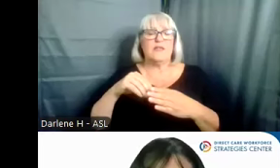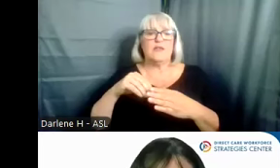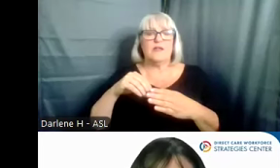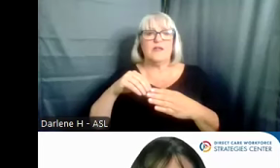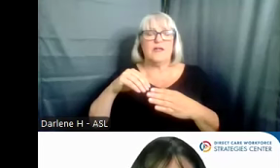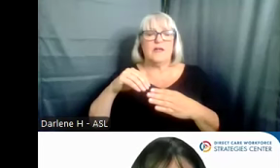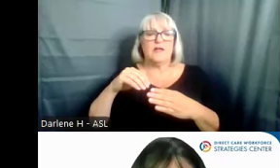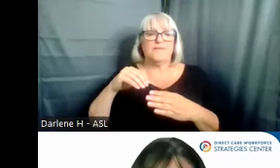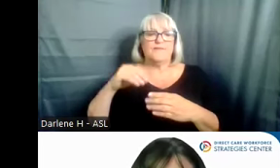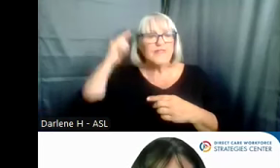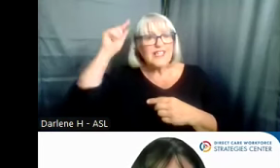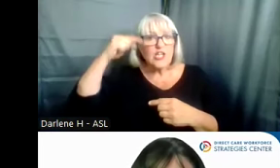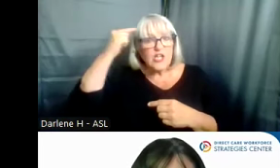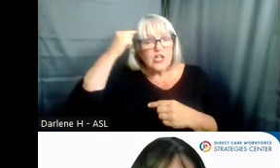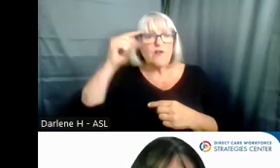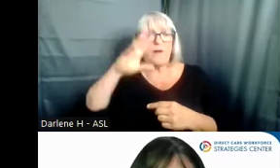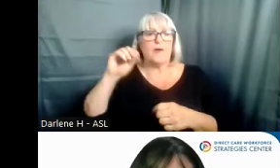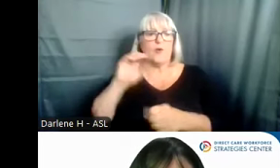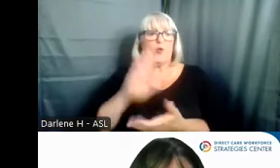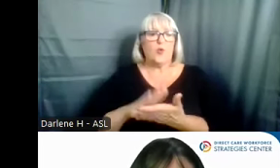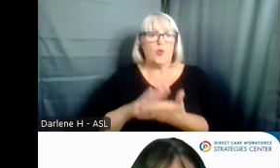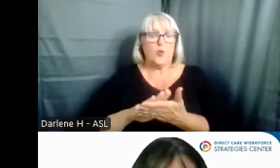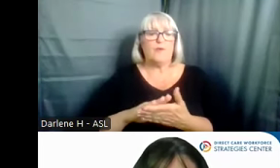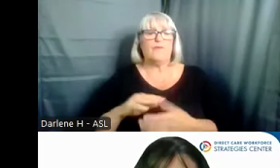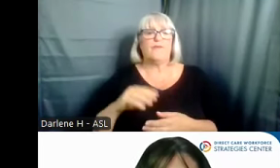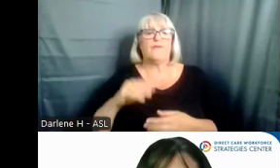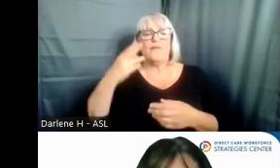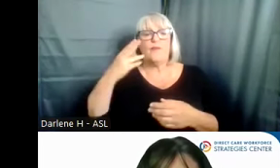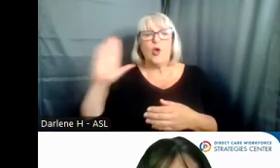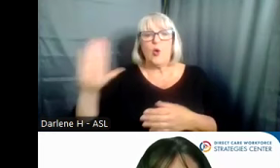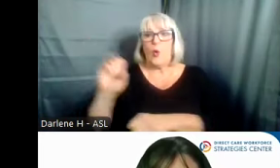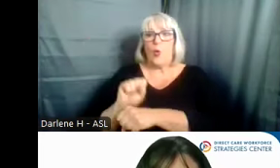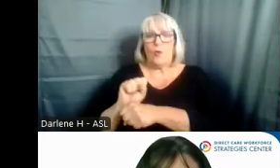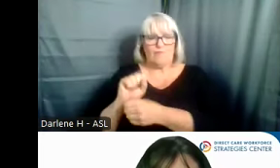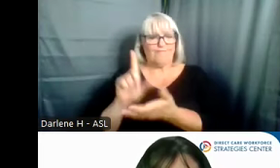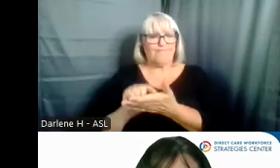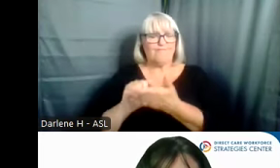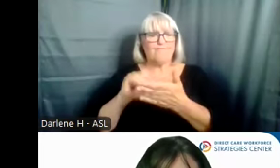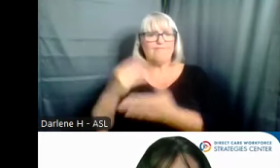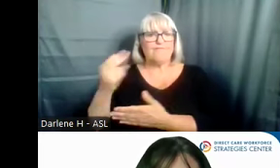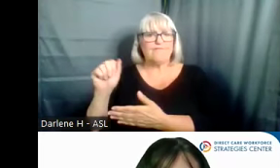Management University has been published in the Harvard Business Review and Financial Times.